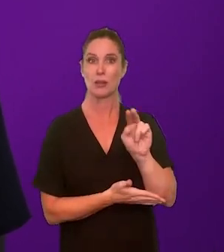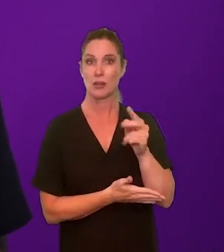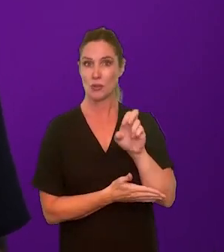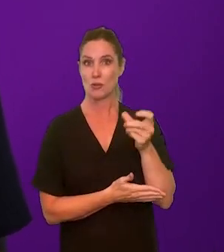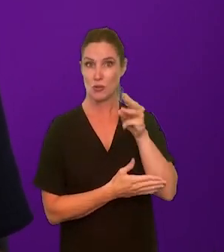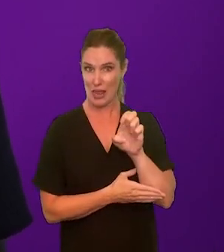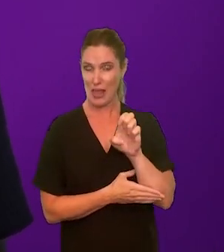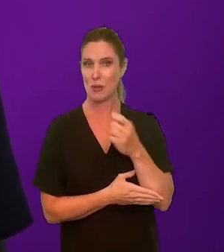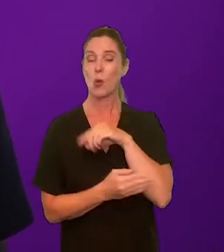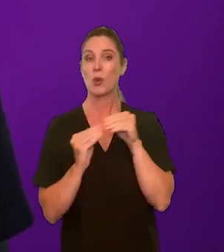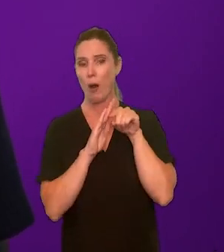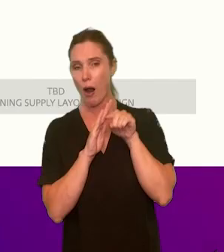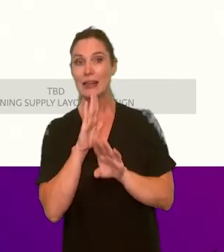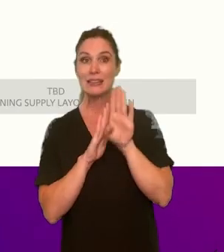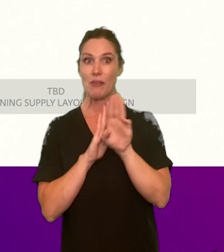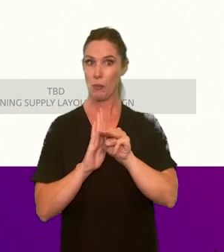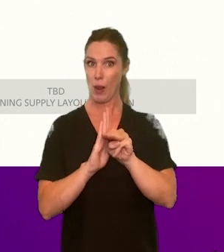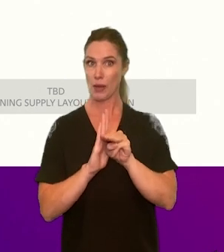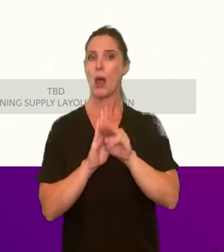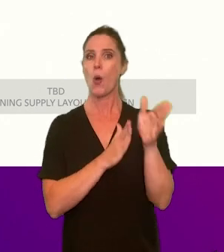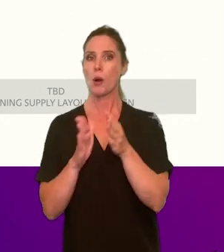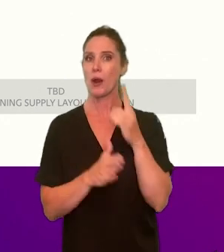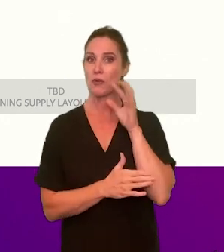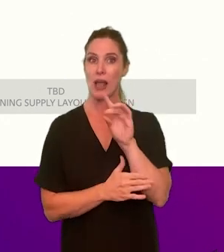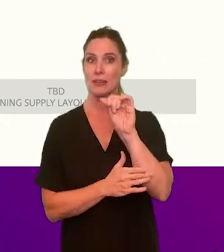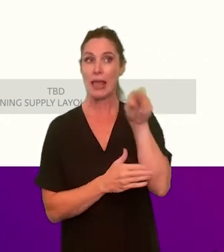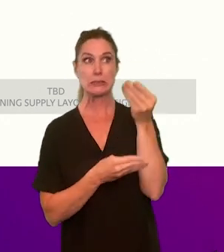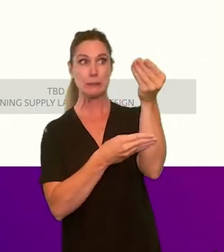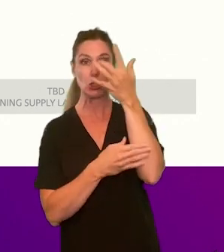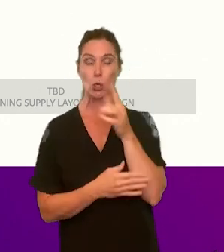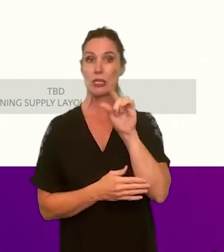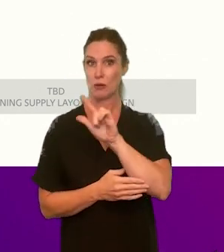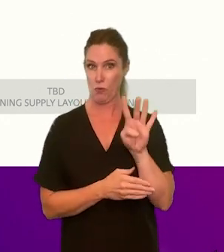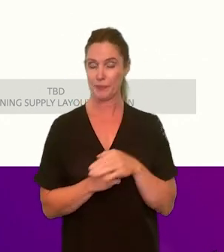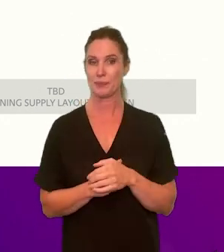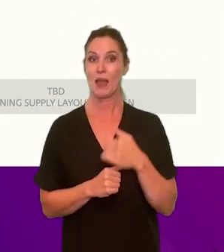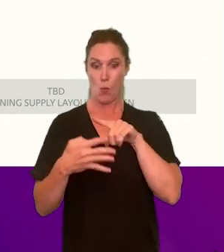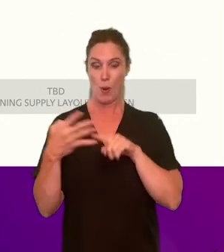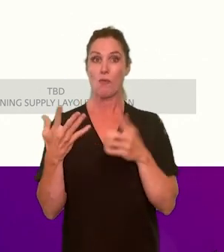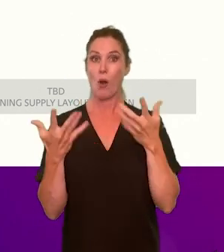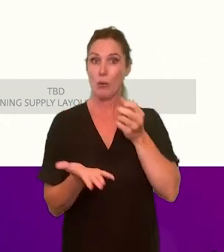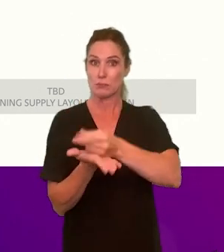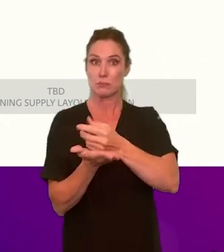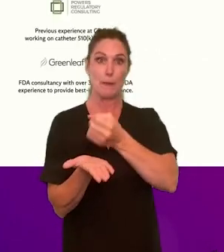in early 2024. We have four issued patents, one pending patent, and additional planned submissions.